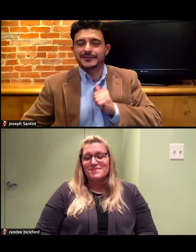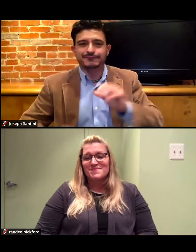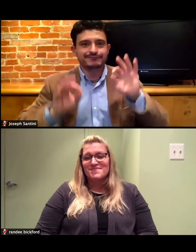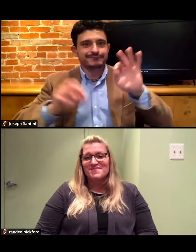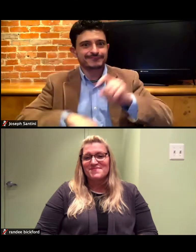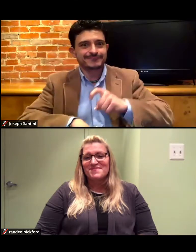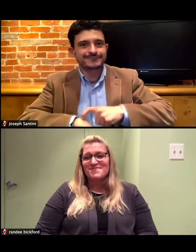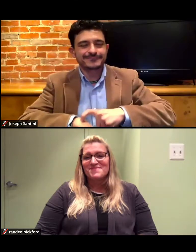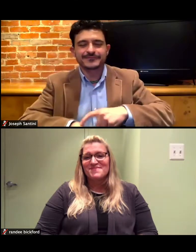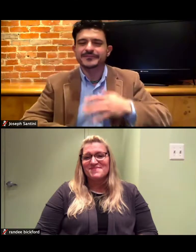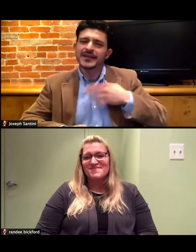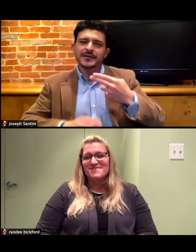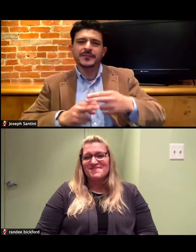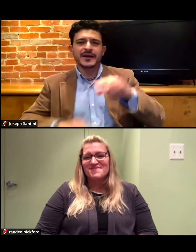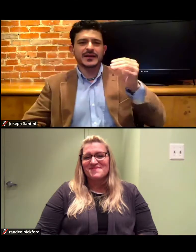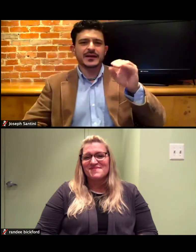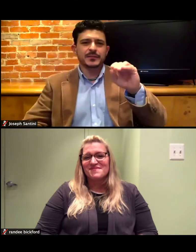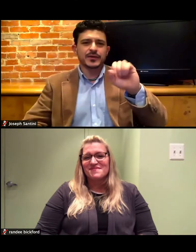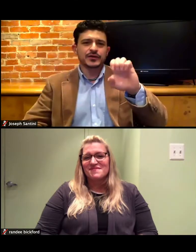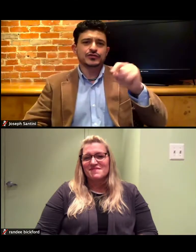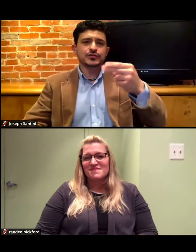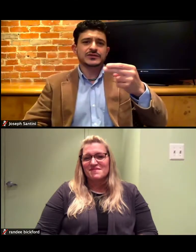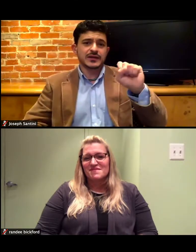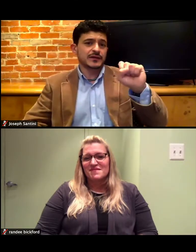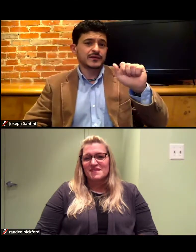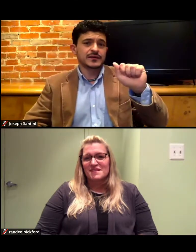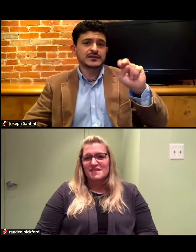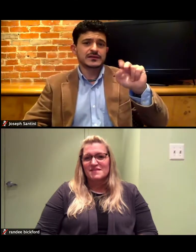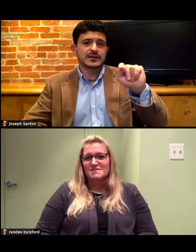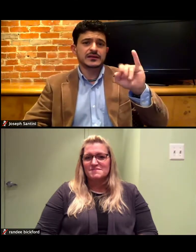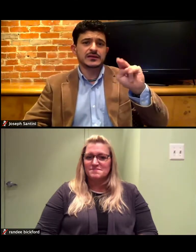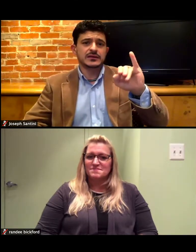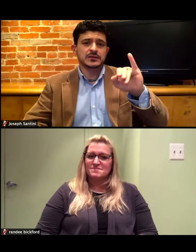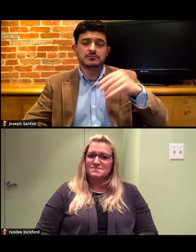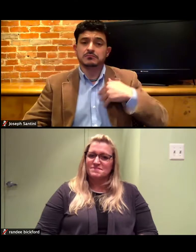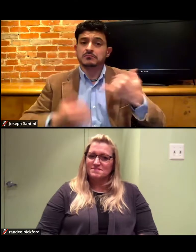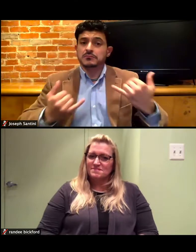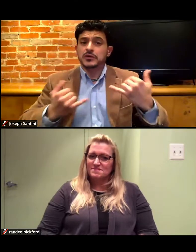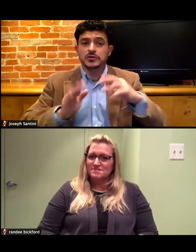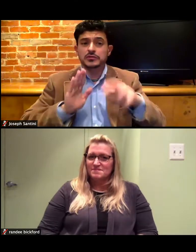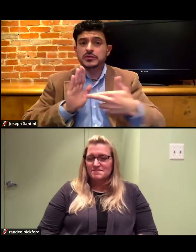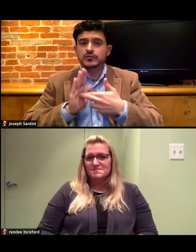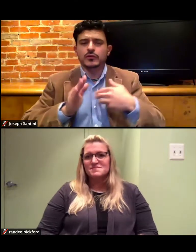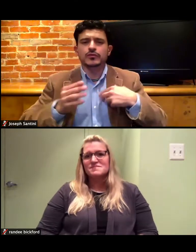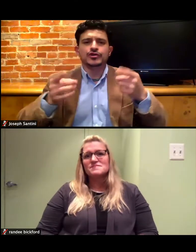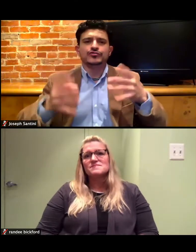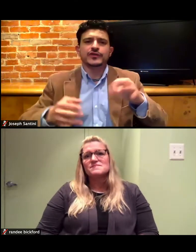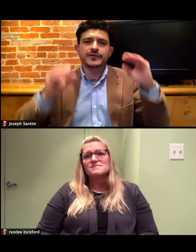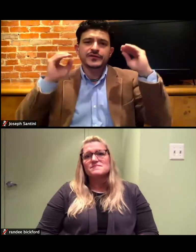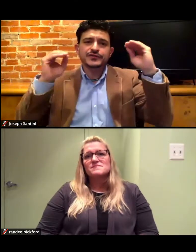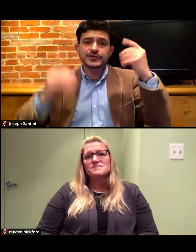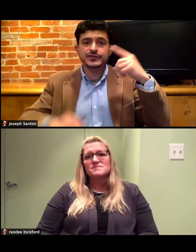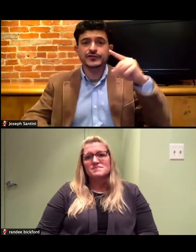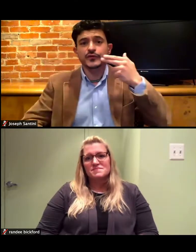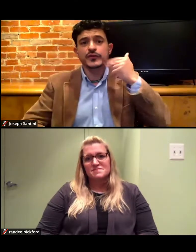I'd like to start by introducing myself. My name is Joseph Santini